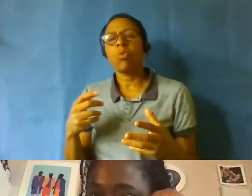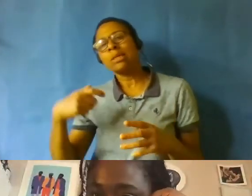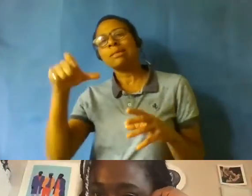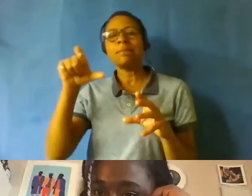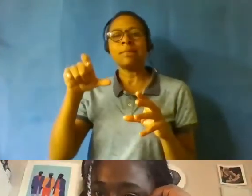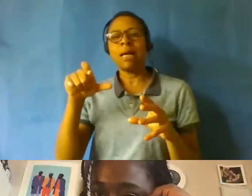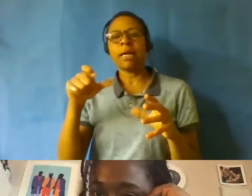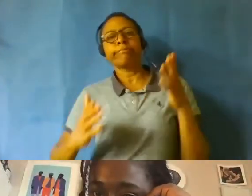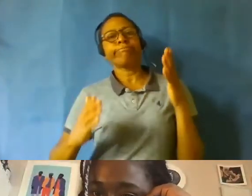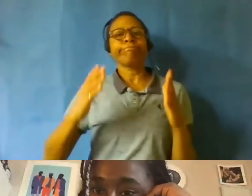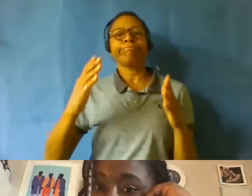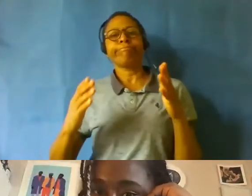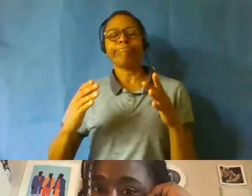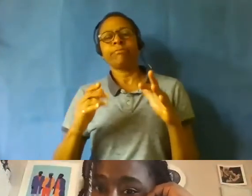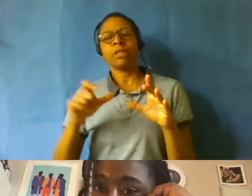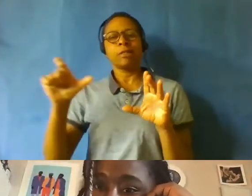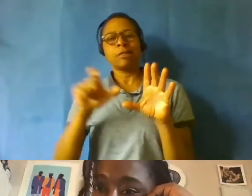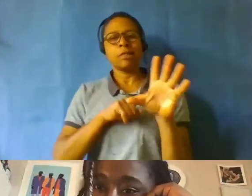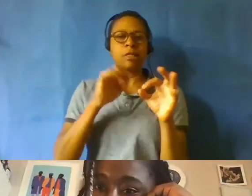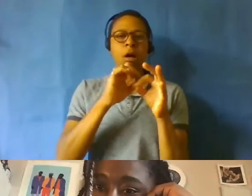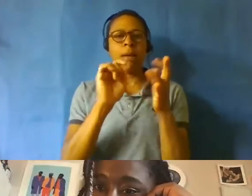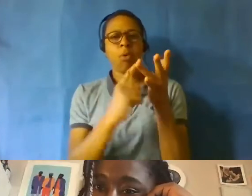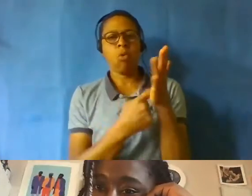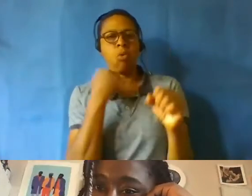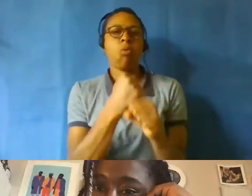which is quite often correlated with this notion of an acquired disability